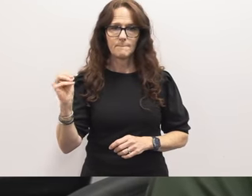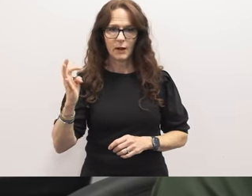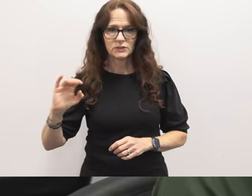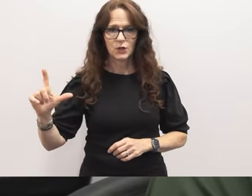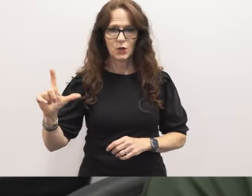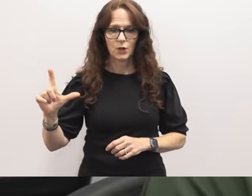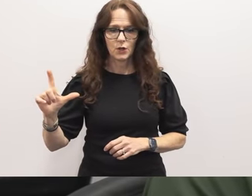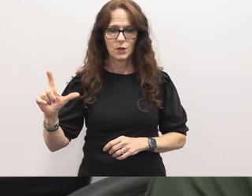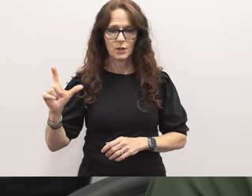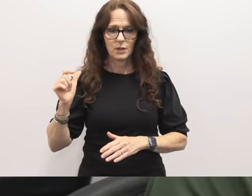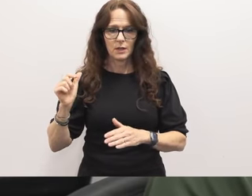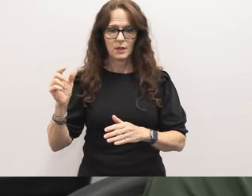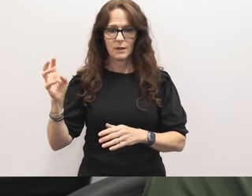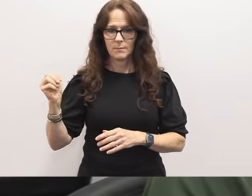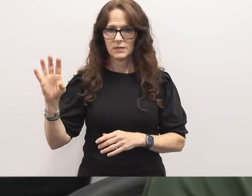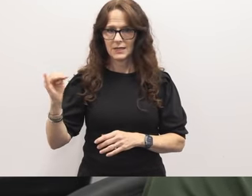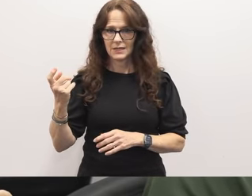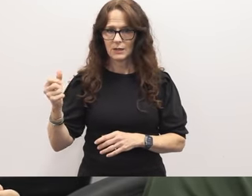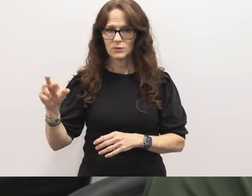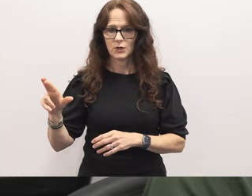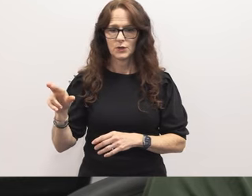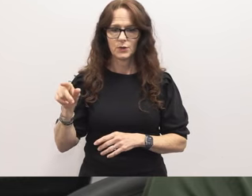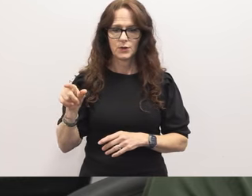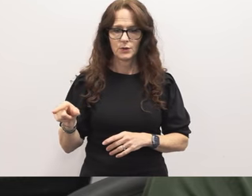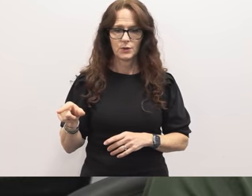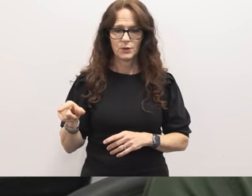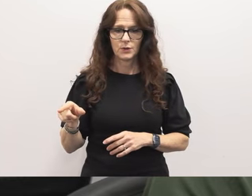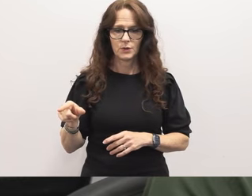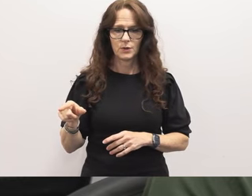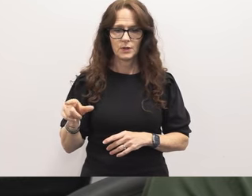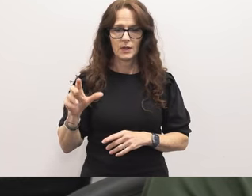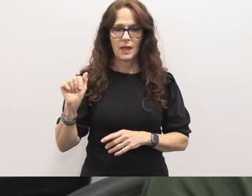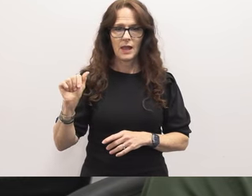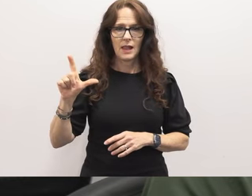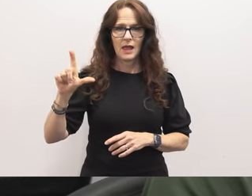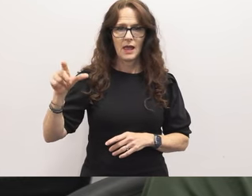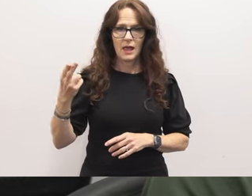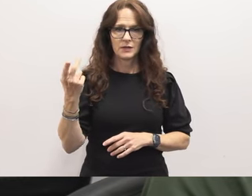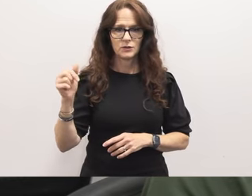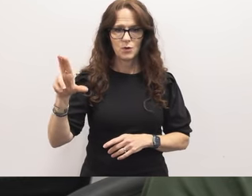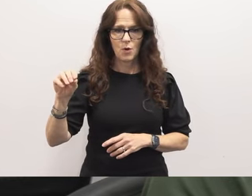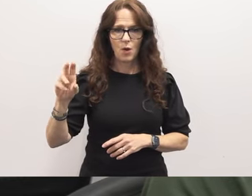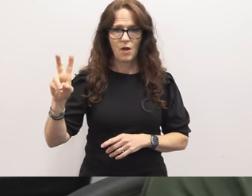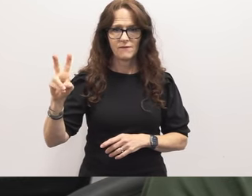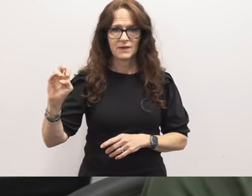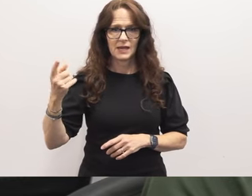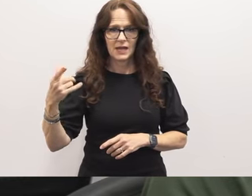of Mr. Steinhauser and Alejandro Vega at Millikan, we are forming a collaboration.